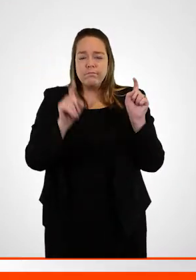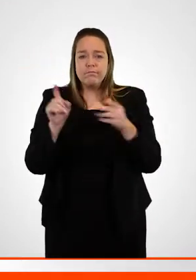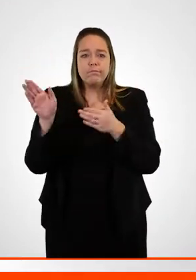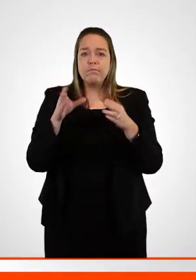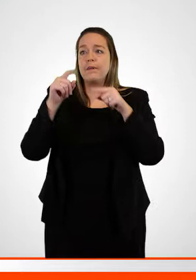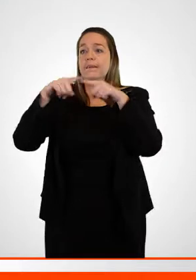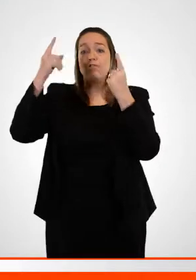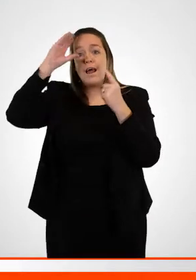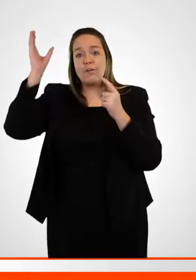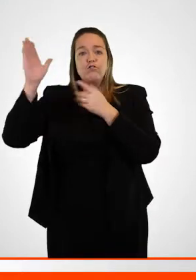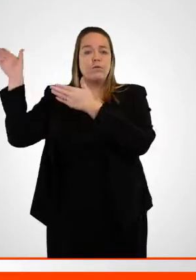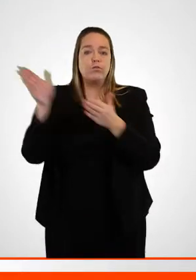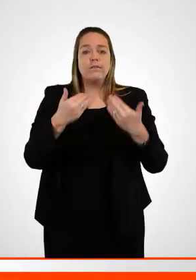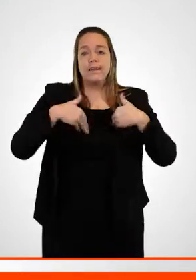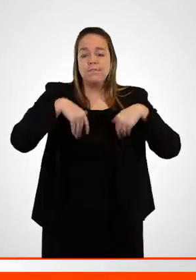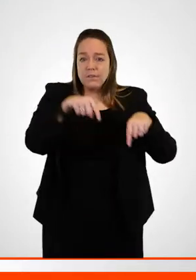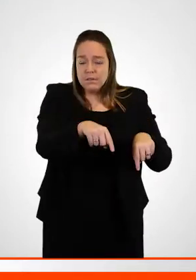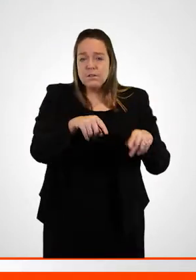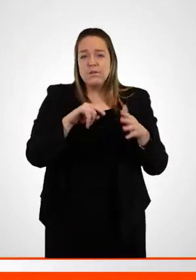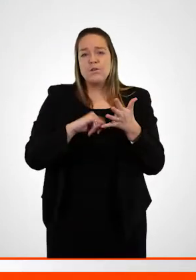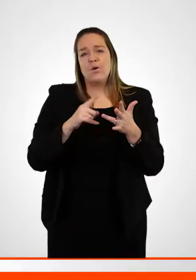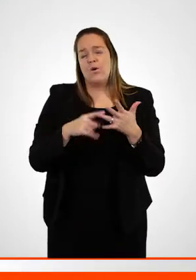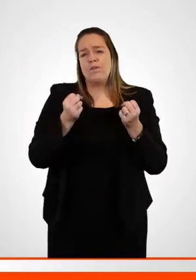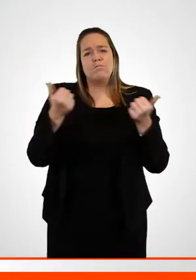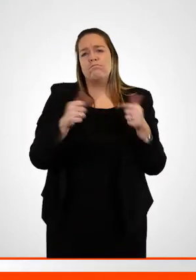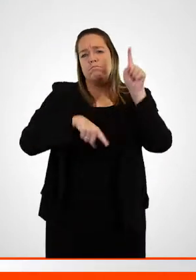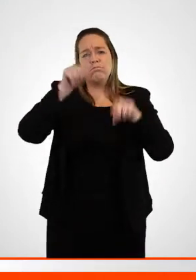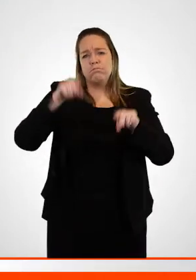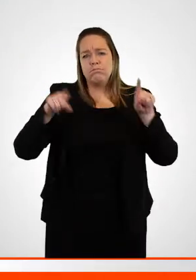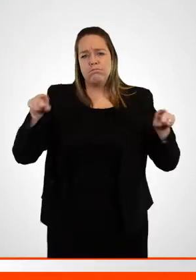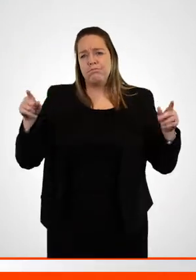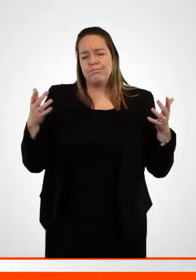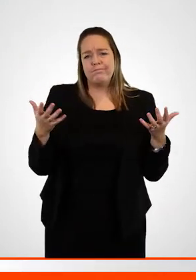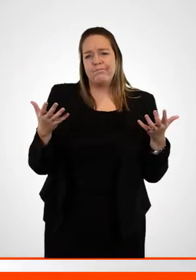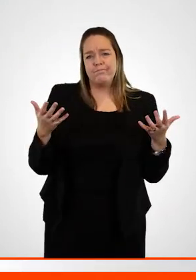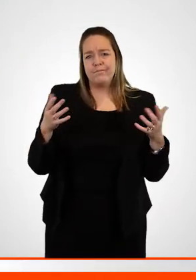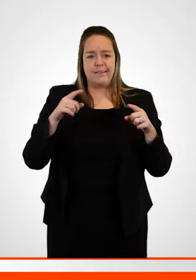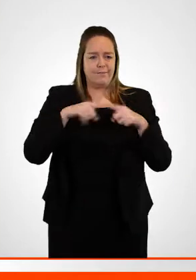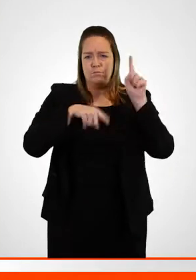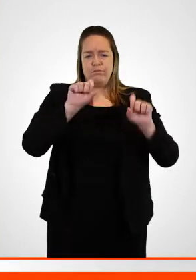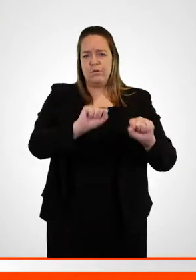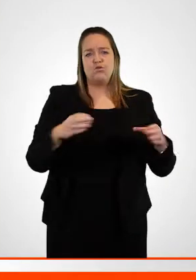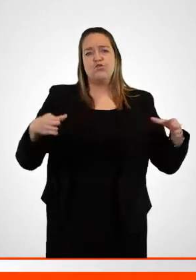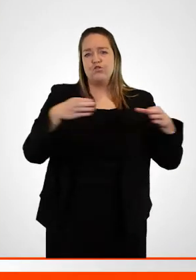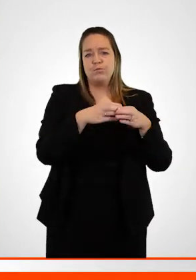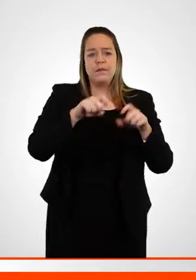and so we certainly get a whole very heterogeneous group.